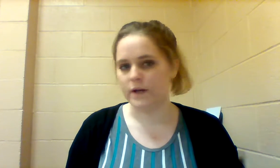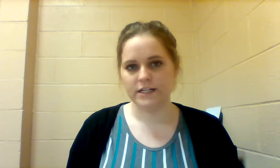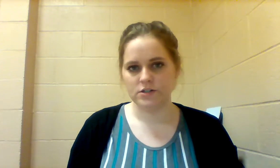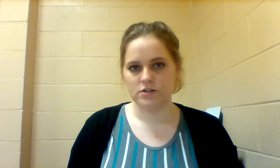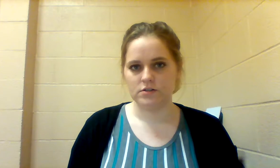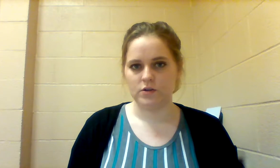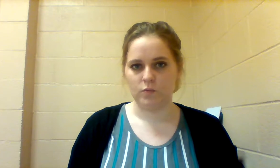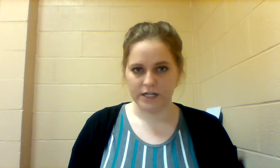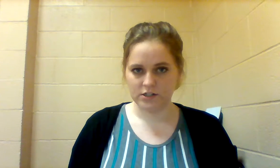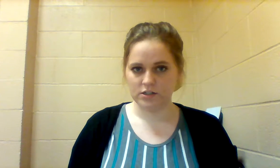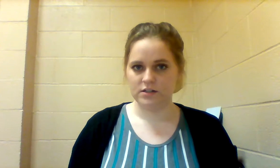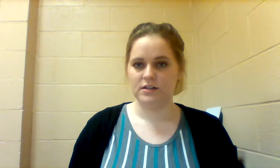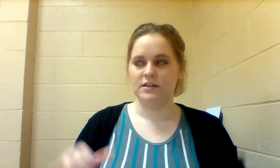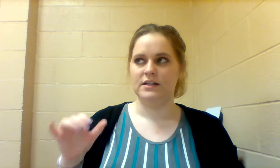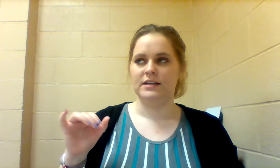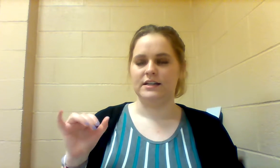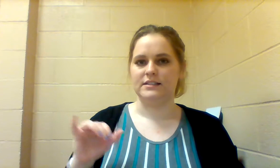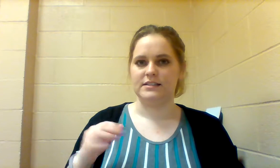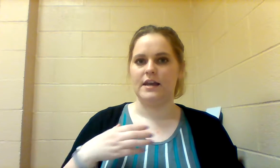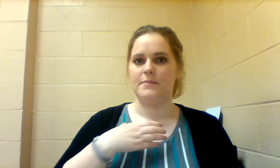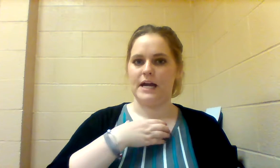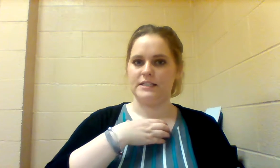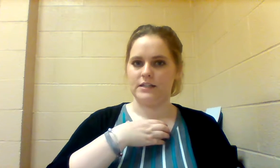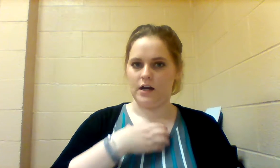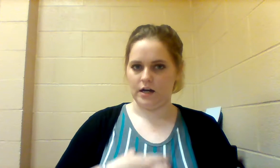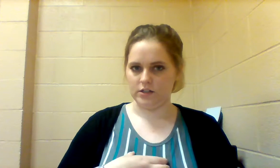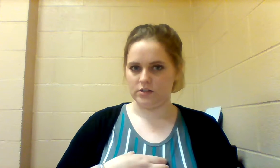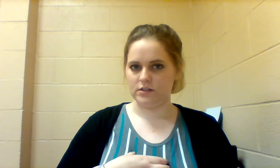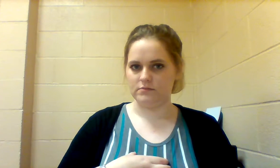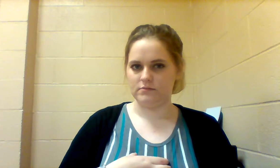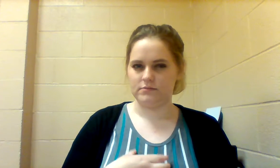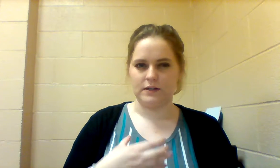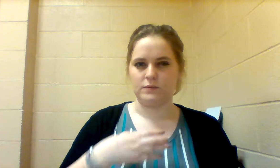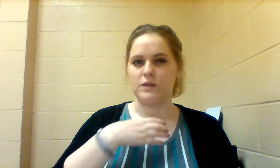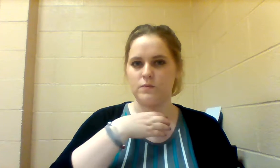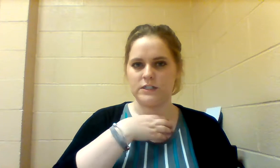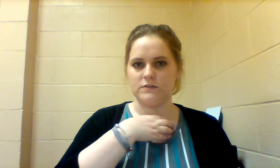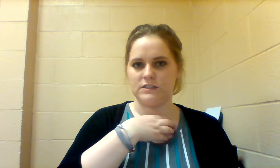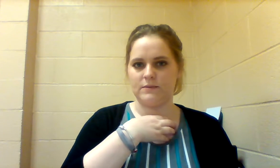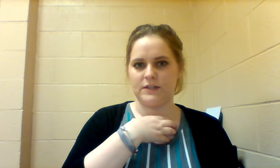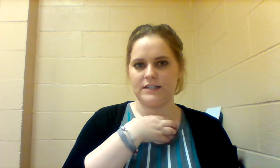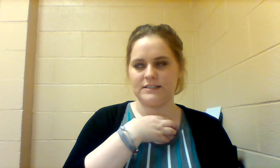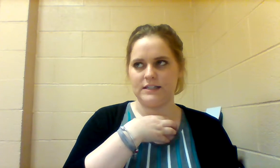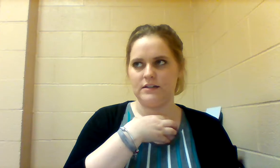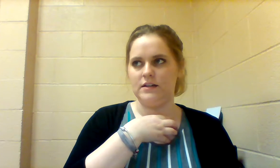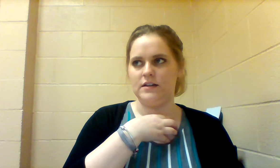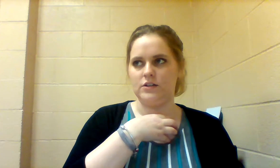WISH so WISH is the same as HUNGER because when you wish for something it's like you're